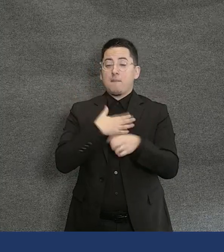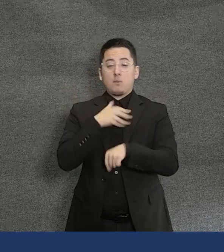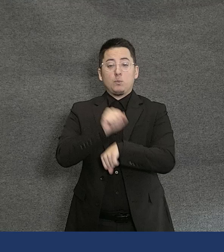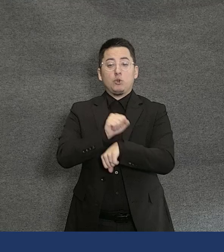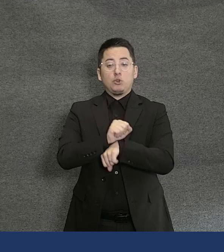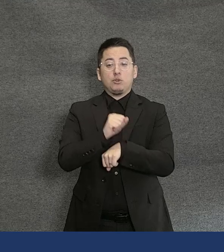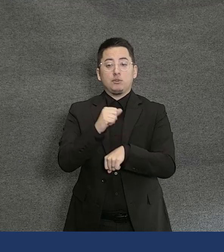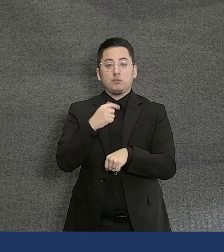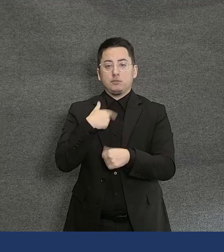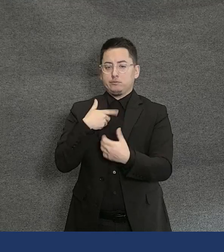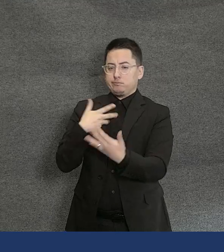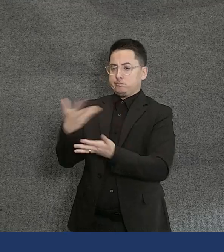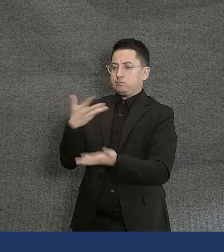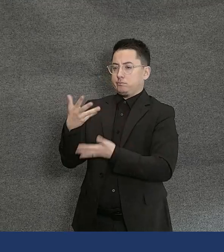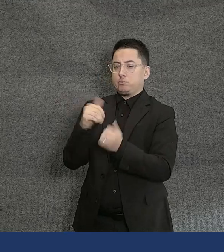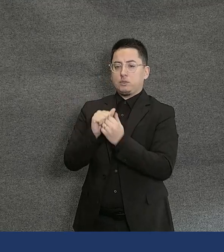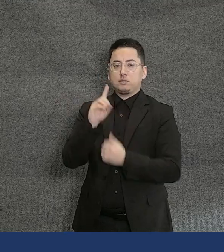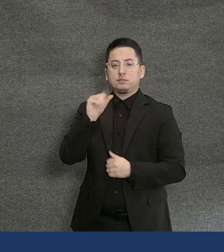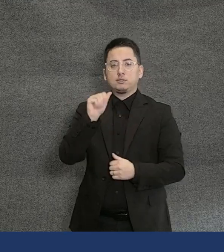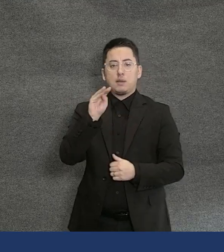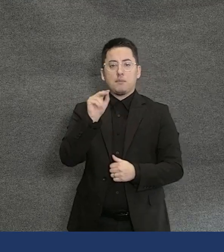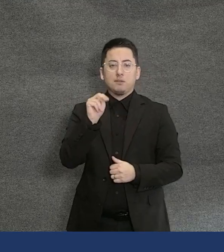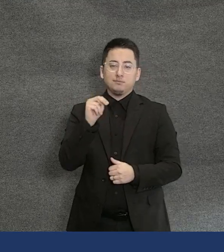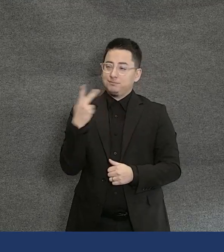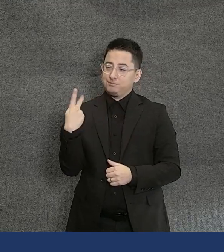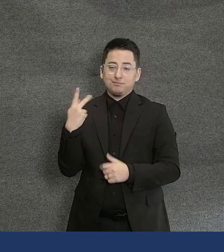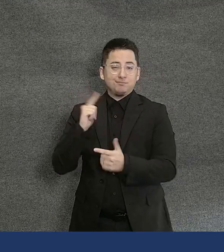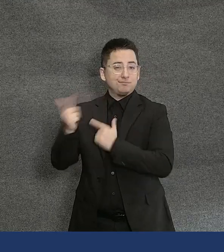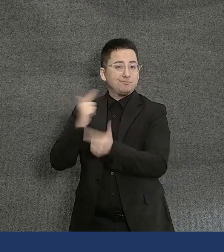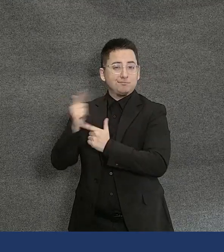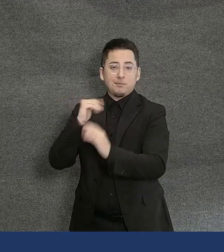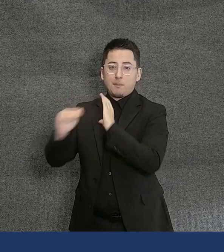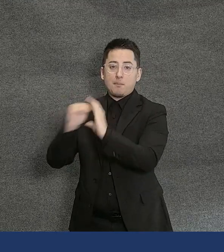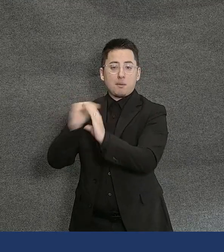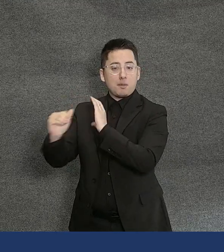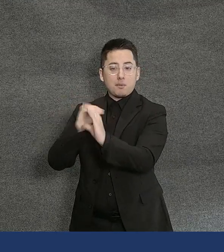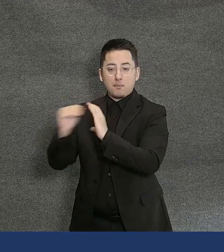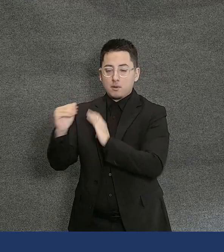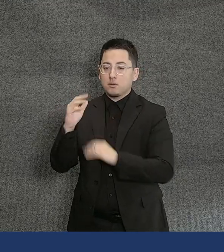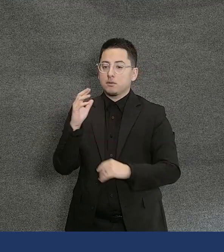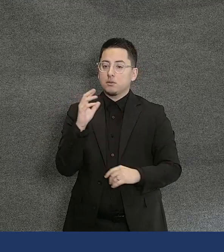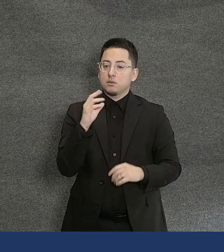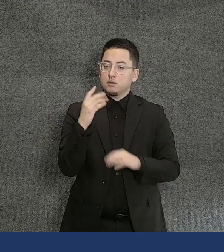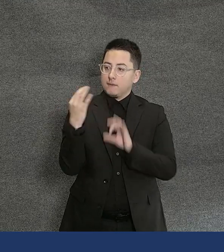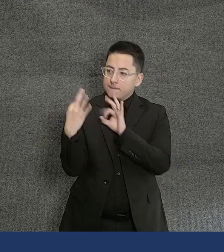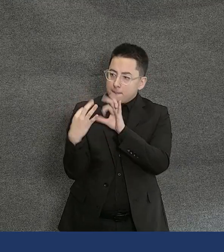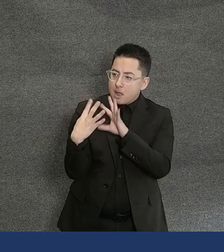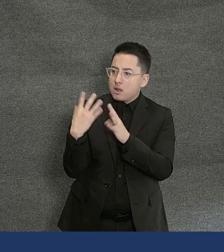He would email me pretty frequently, and had lots of feedback. And I'm really proud of a lot of the work